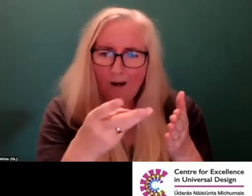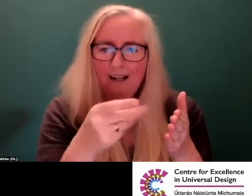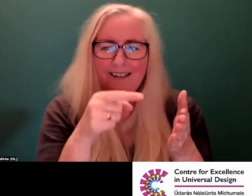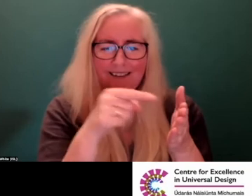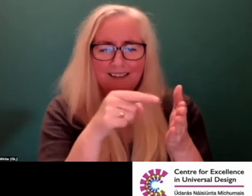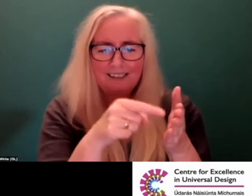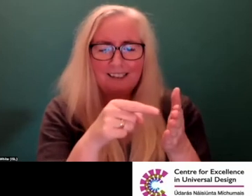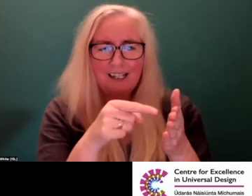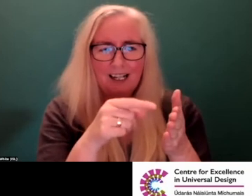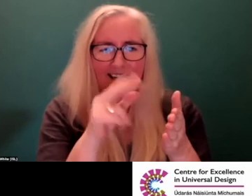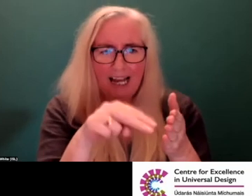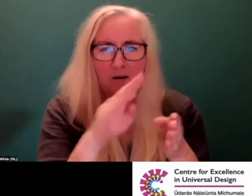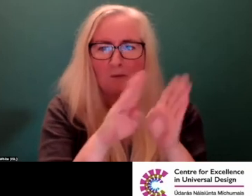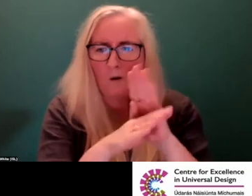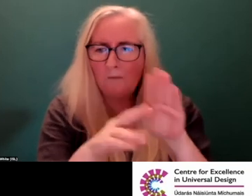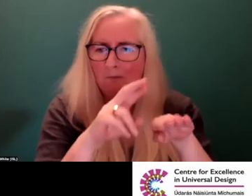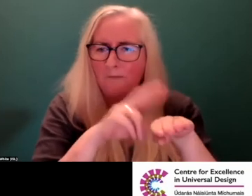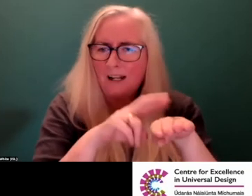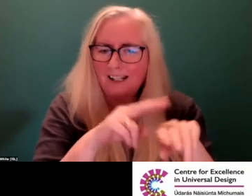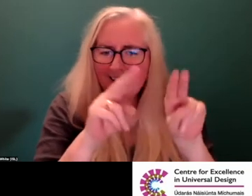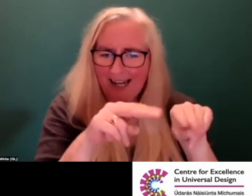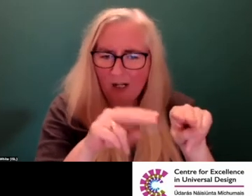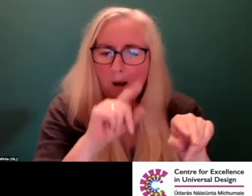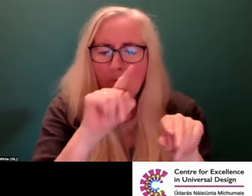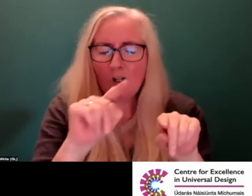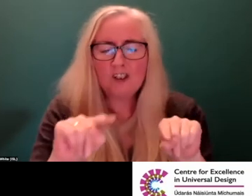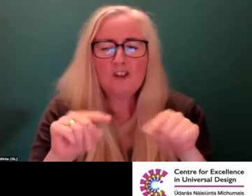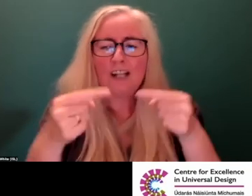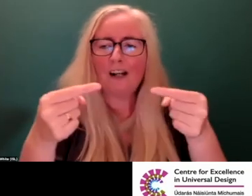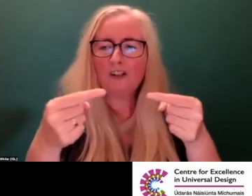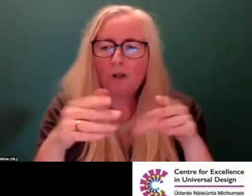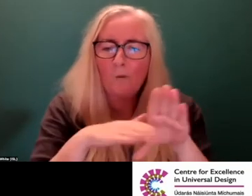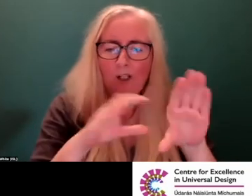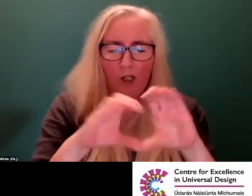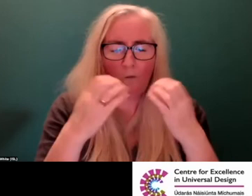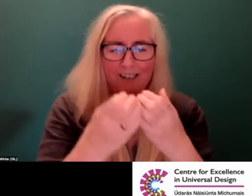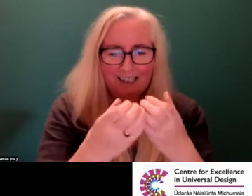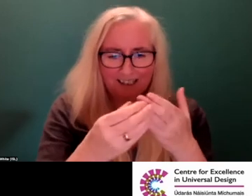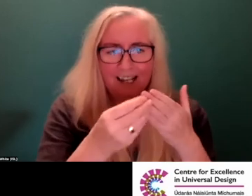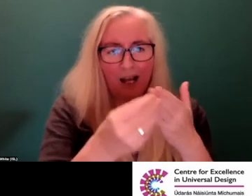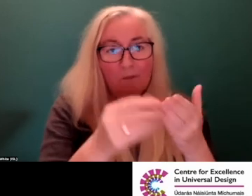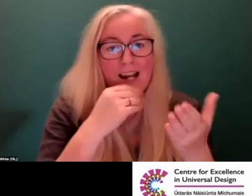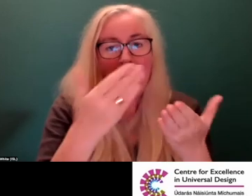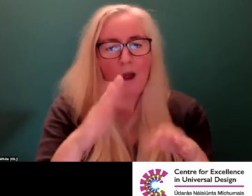you know, I think will be able to take a bigger foothold. I think the challenge with community led initiatives is their governance and